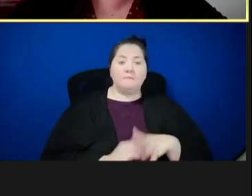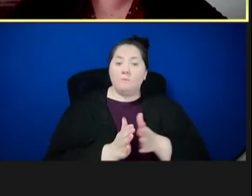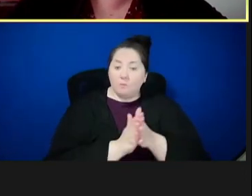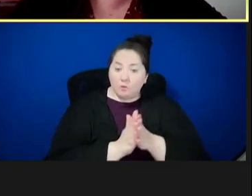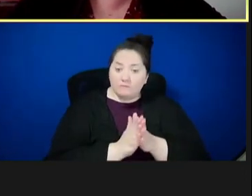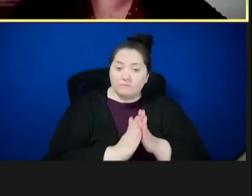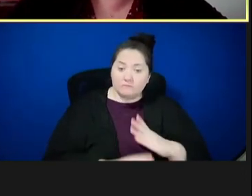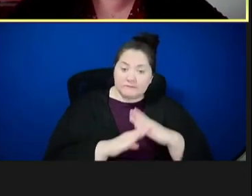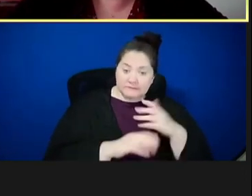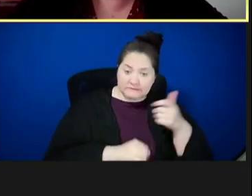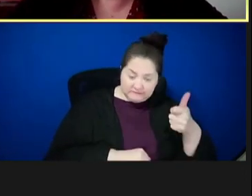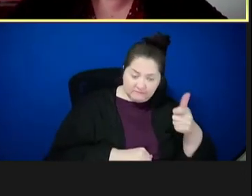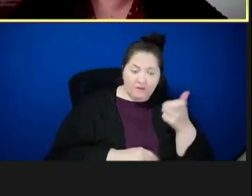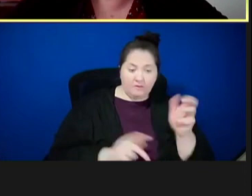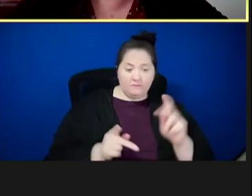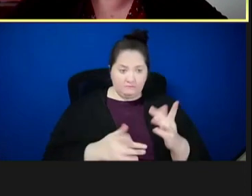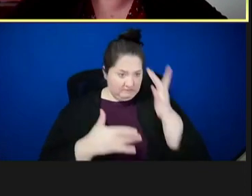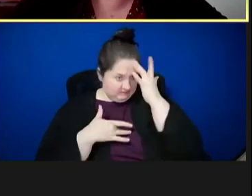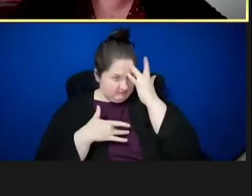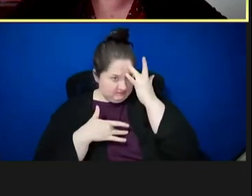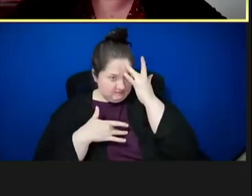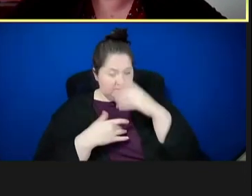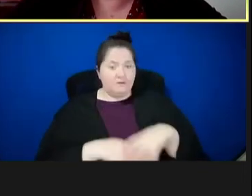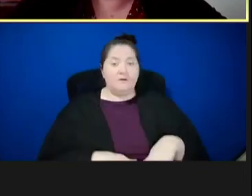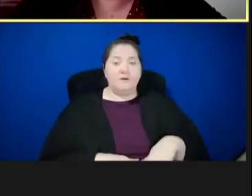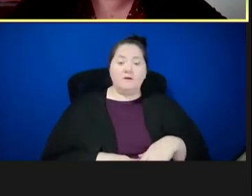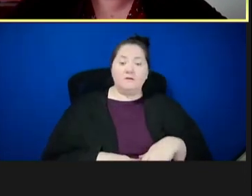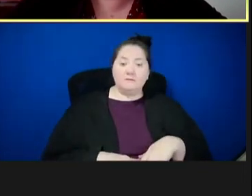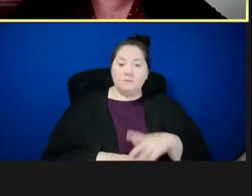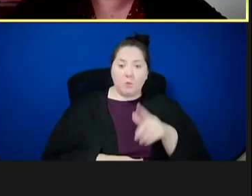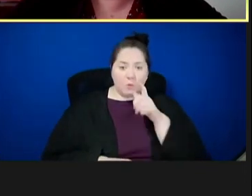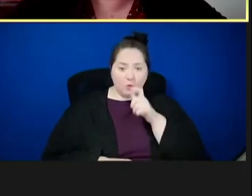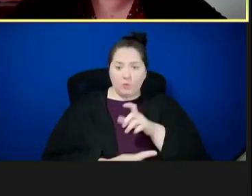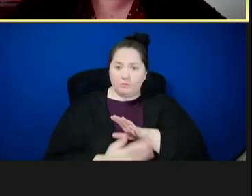themselves and others from illness. The frontline staff see the value of protecting themselves and